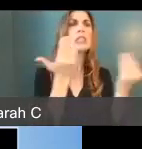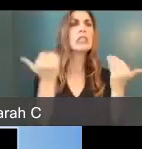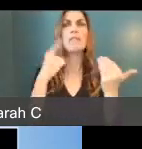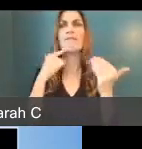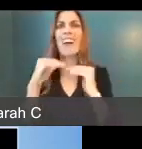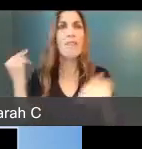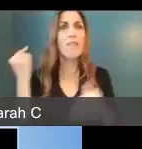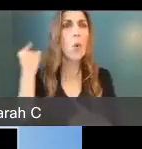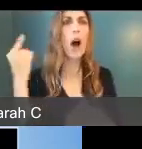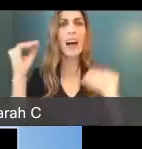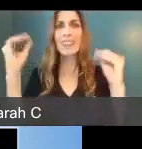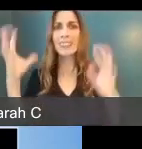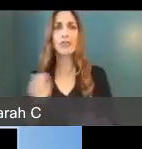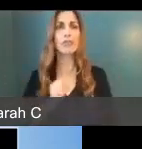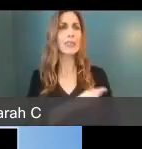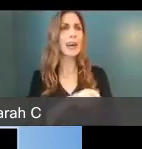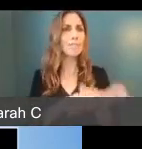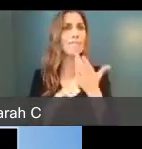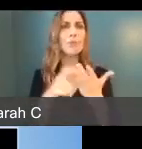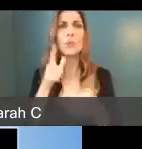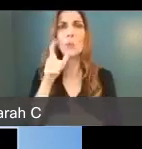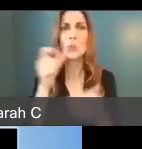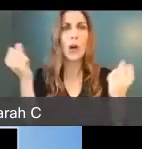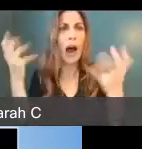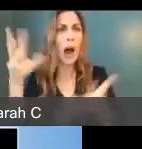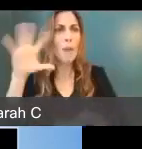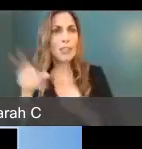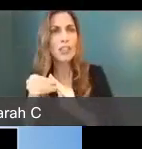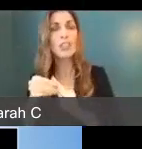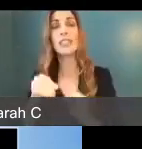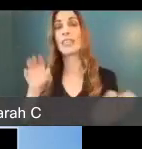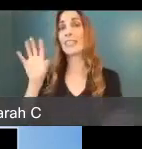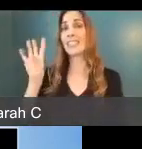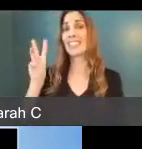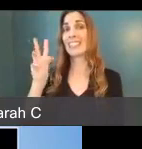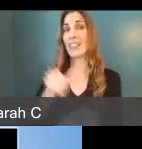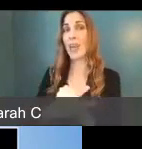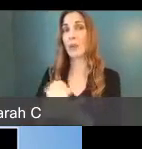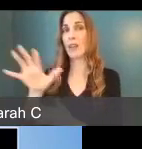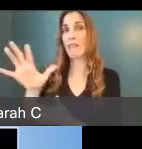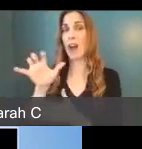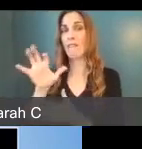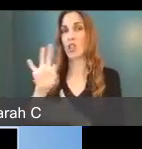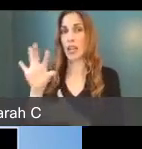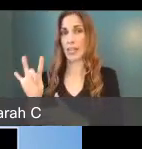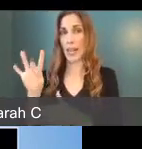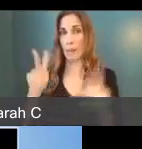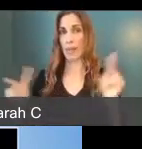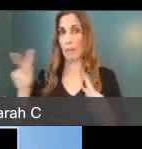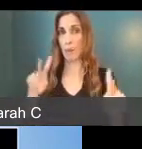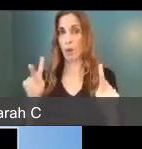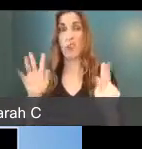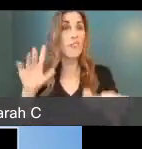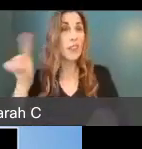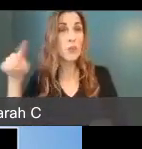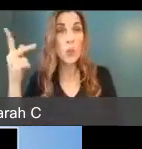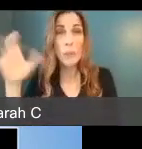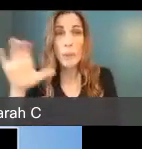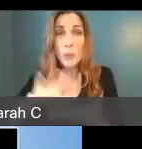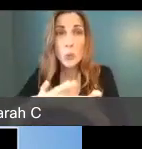that totals 16,598, and that's just the public schools. We are still working to get that data from our independent